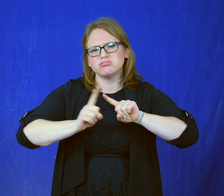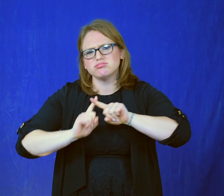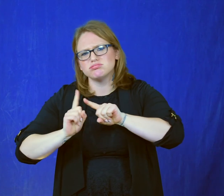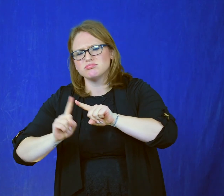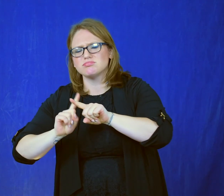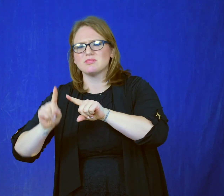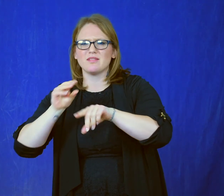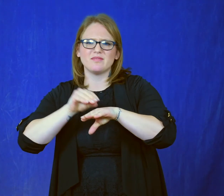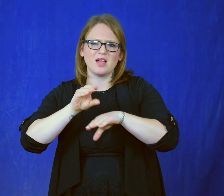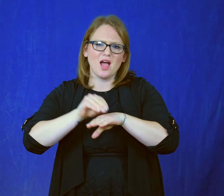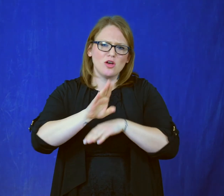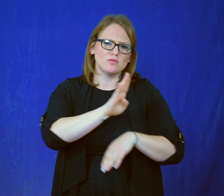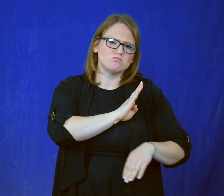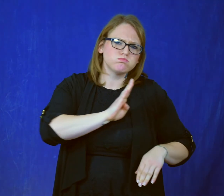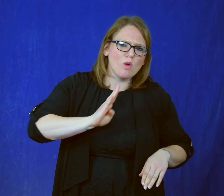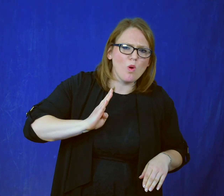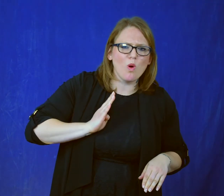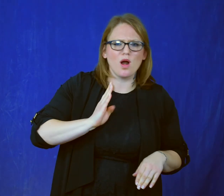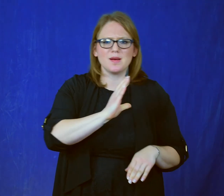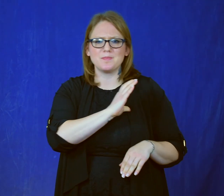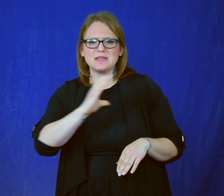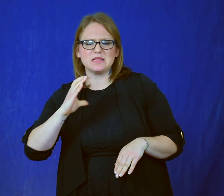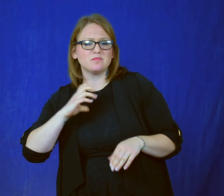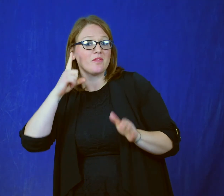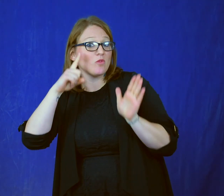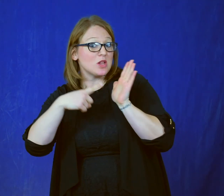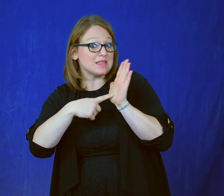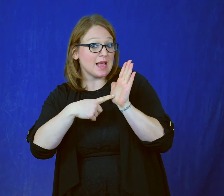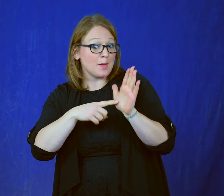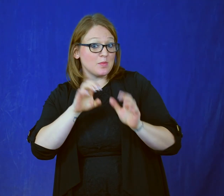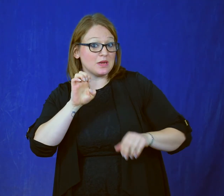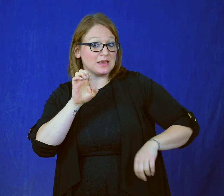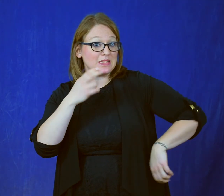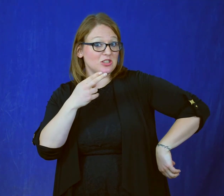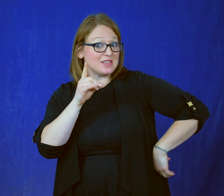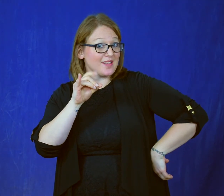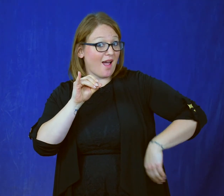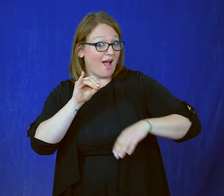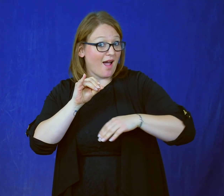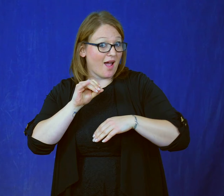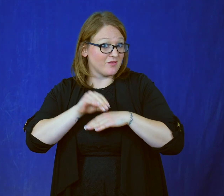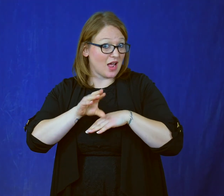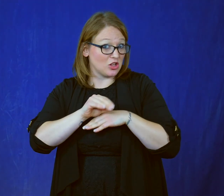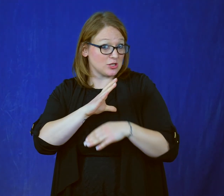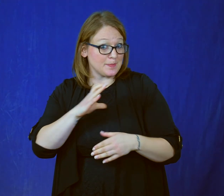They serve on various advisory boards and committees. Including the EHDI Advisory Committee.